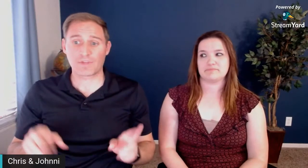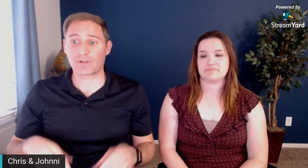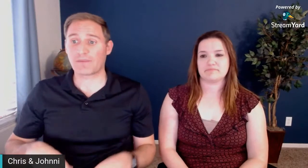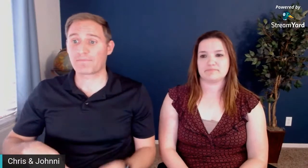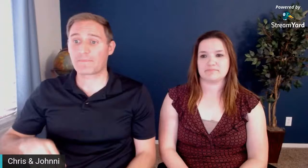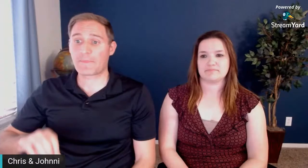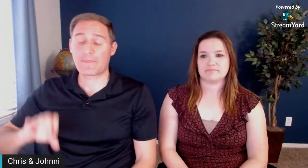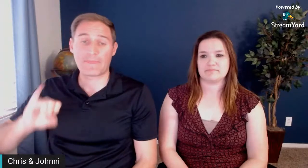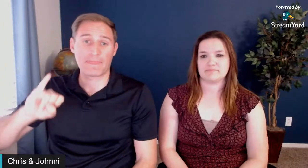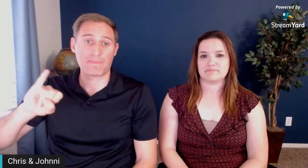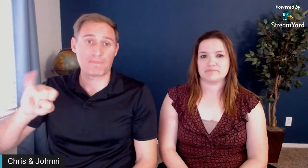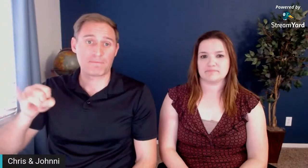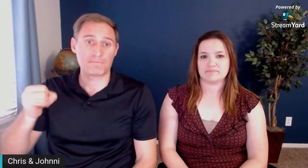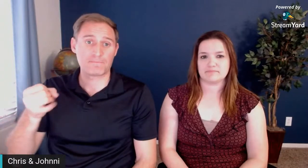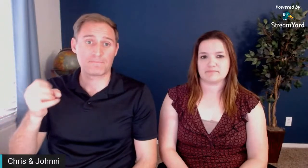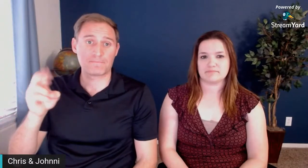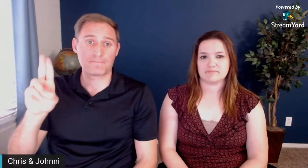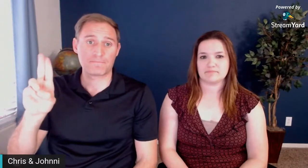okay